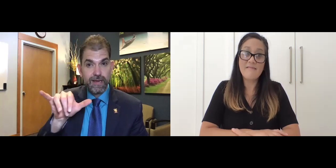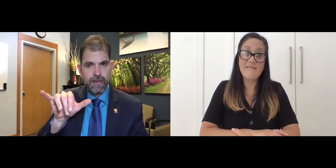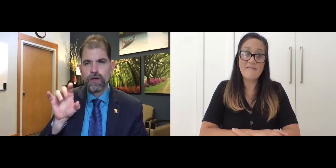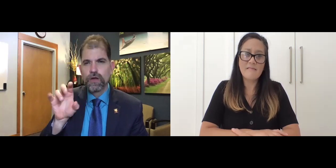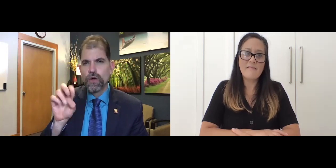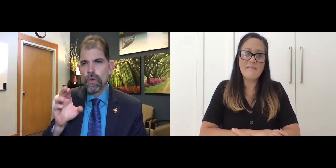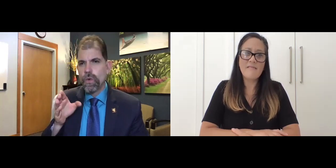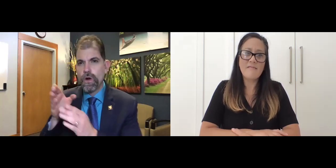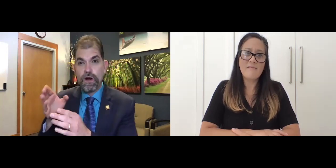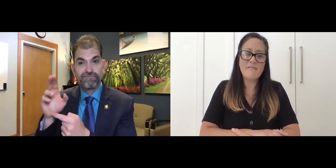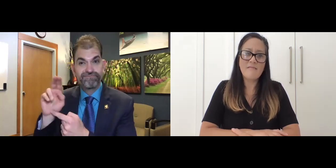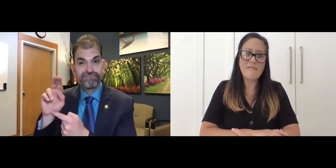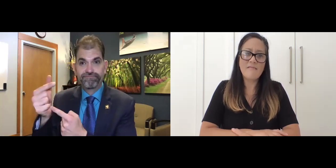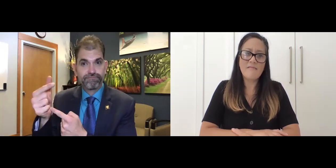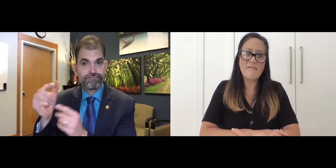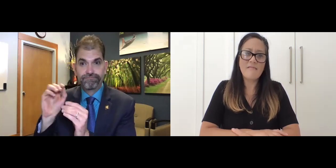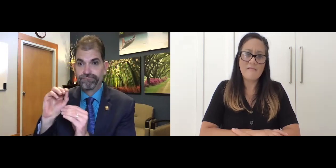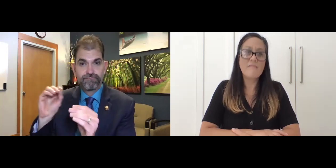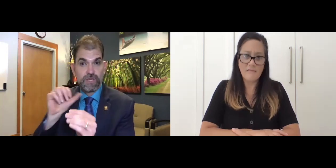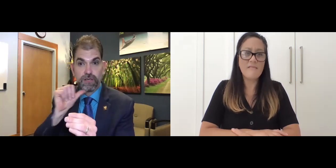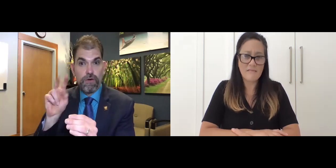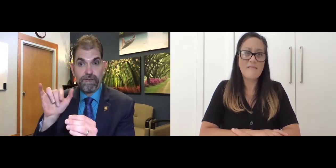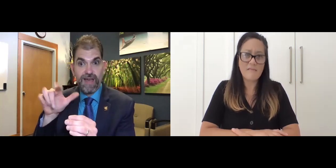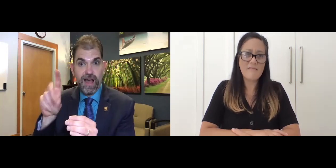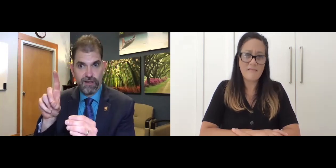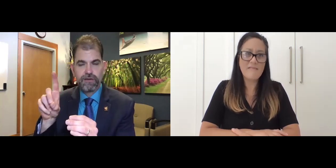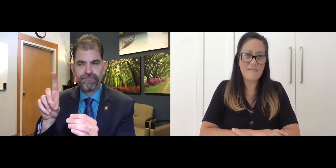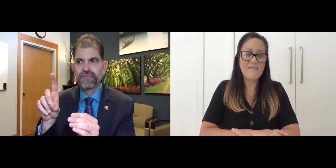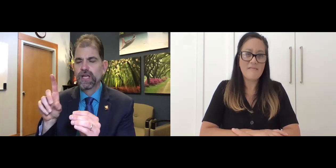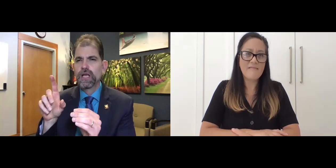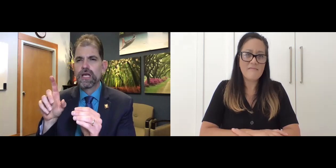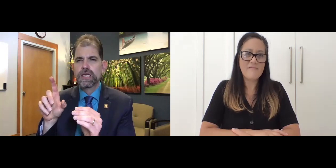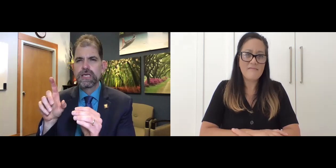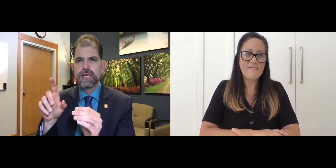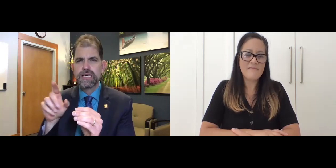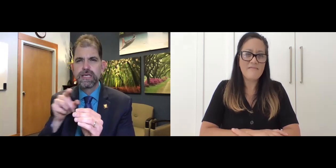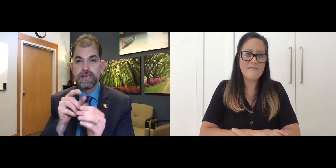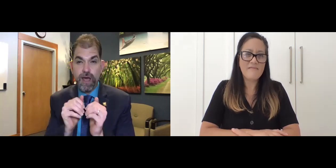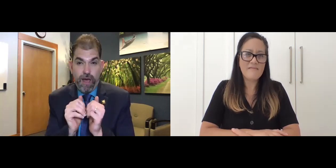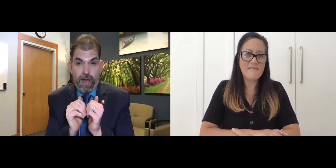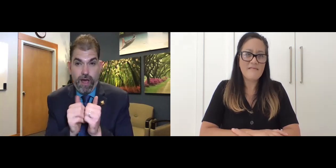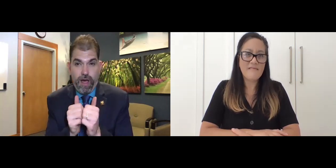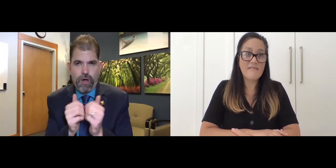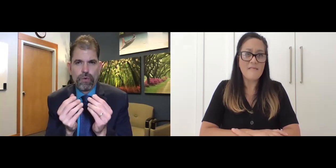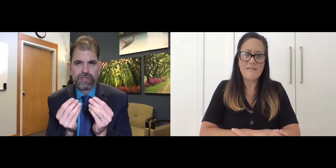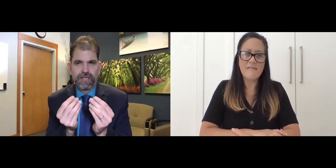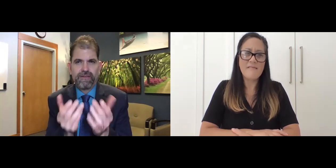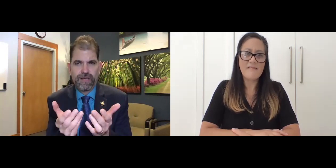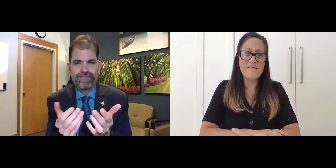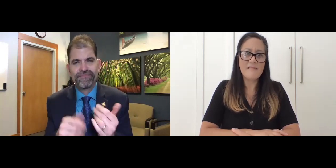semi-valid or not valid assessment